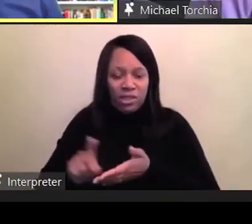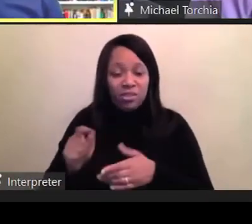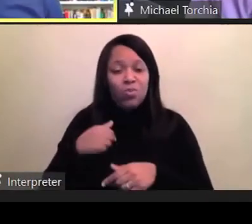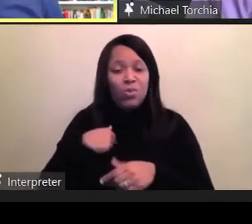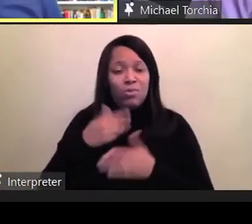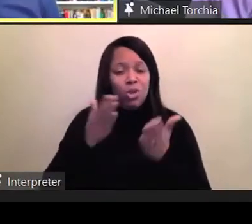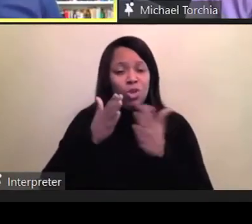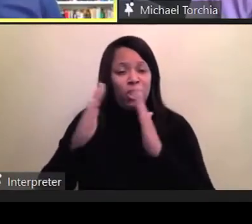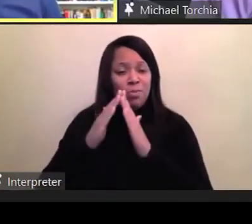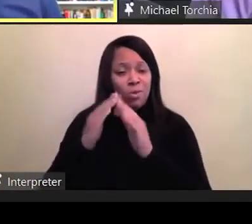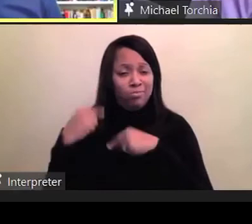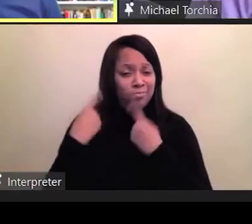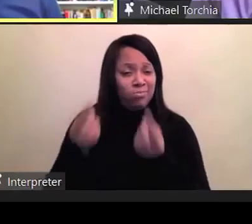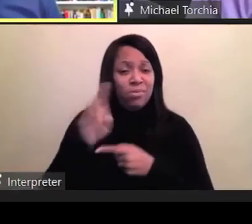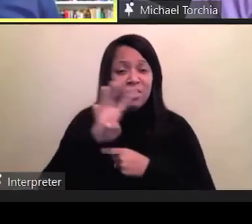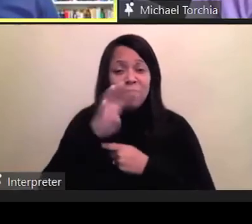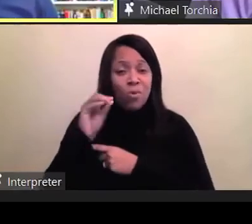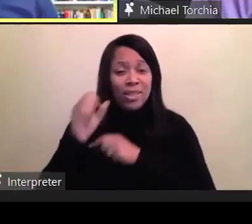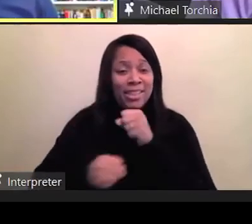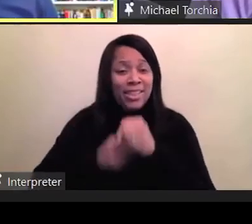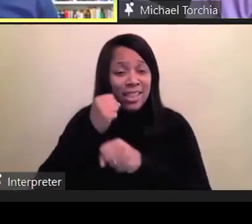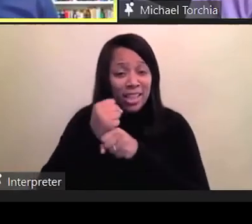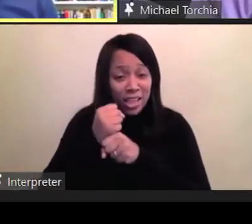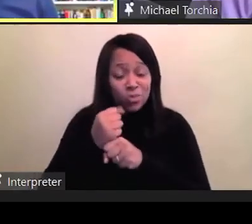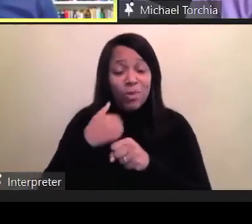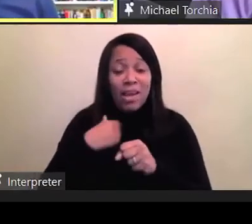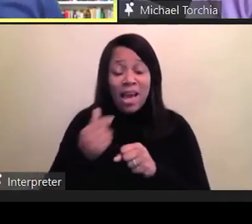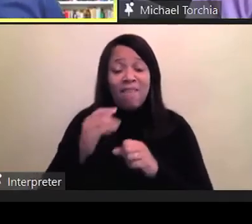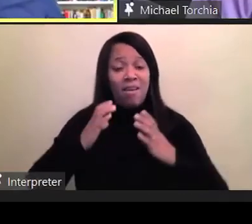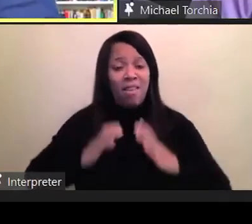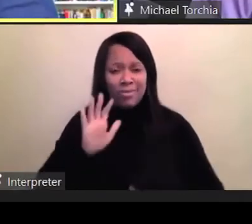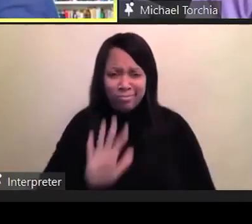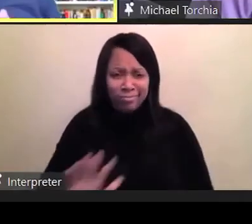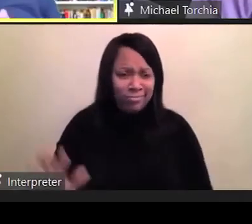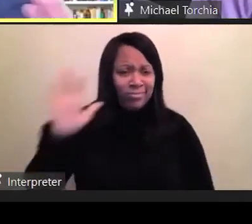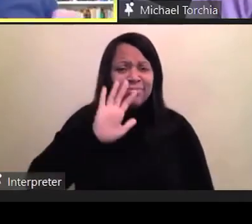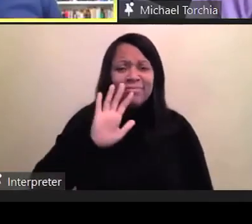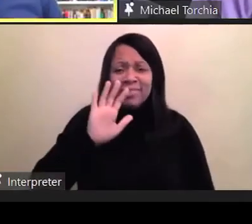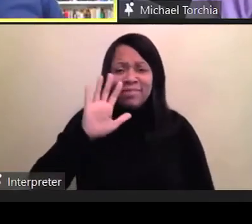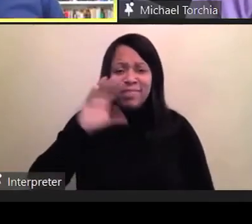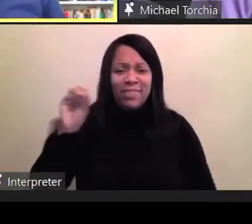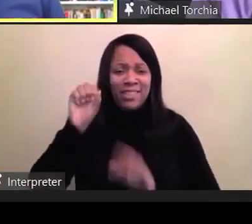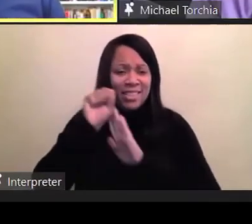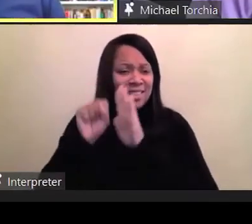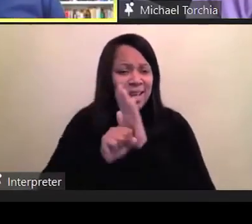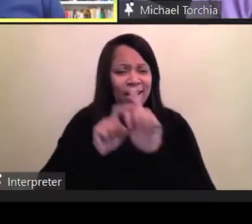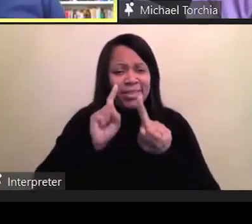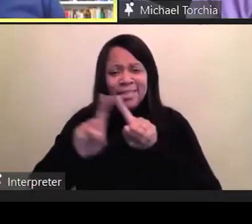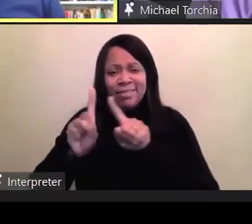And we have clients in all 50 states in varying industries. And with our 24/7 in-house tech supports,